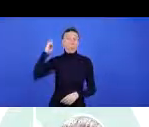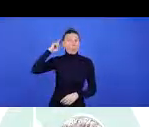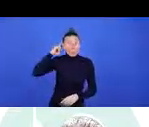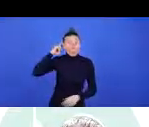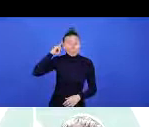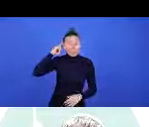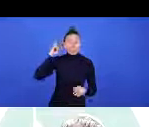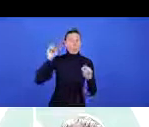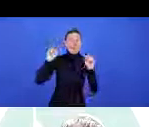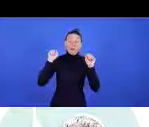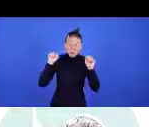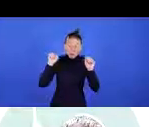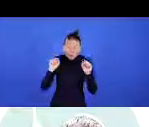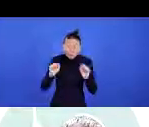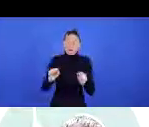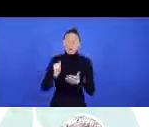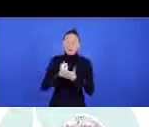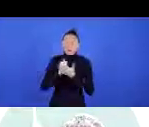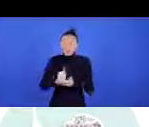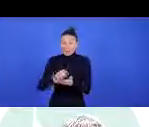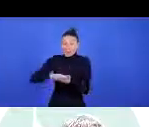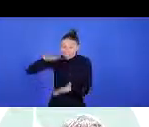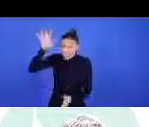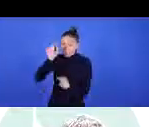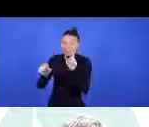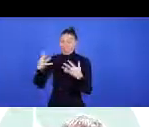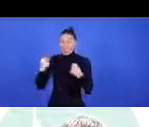technology progress, we learn that cochlear implants can